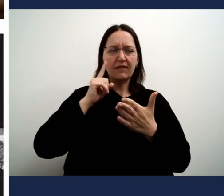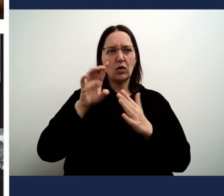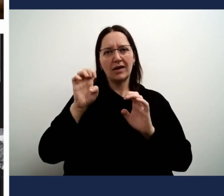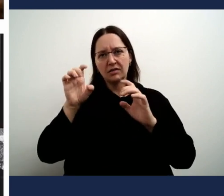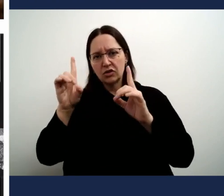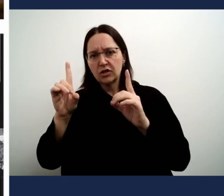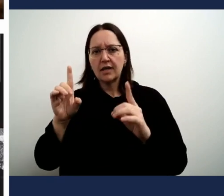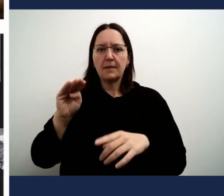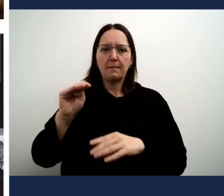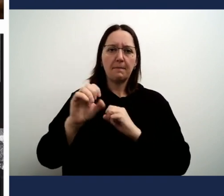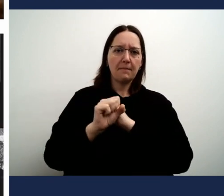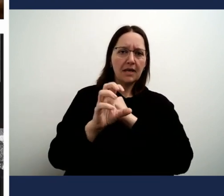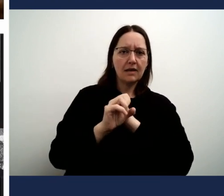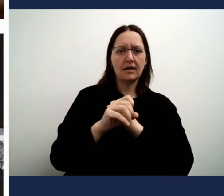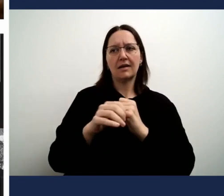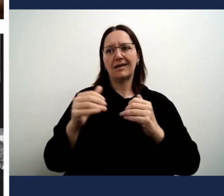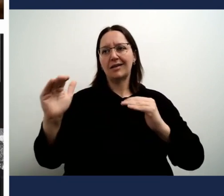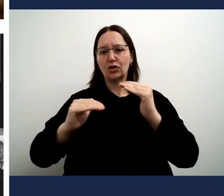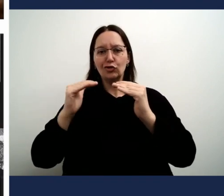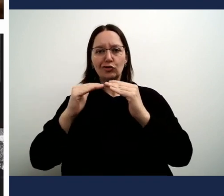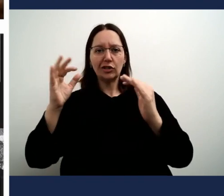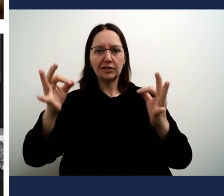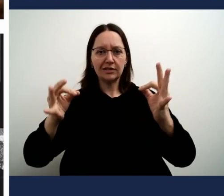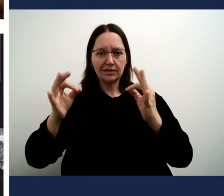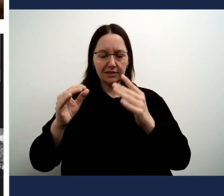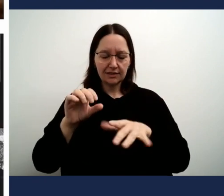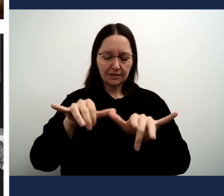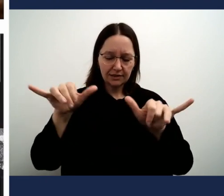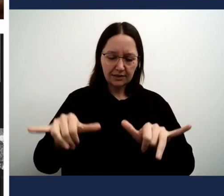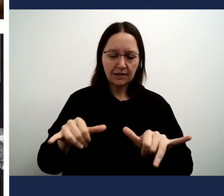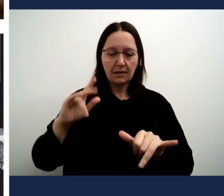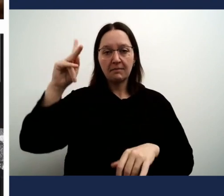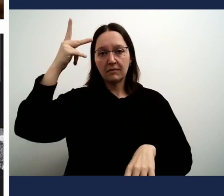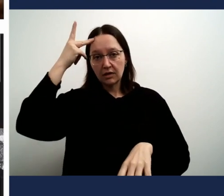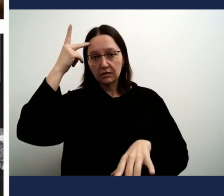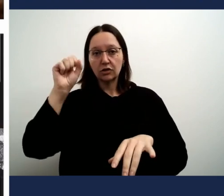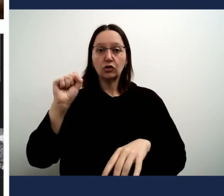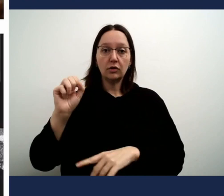religions. And the tropes used against them include all of the things that you see there on the